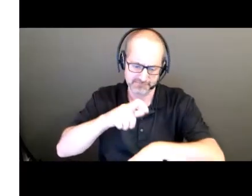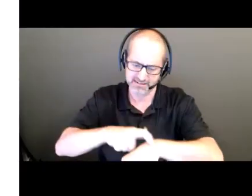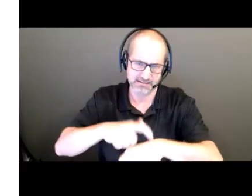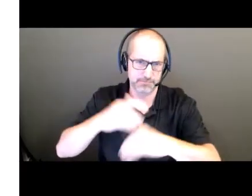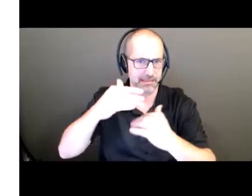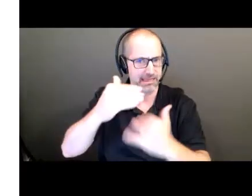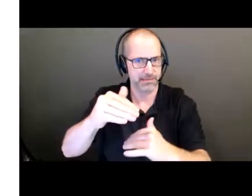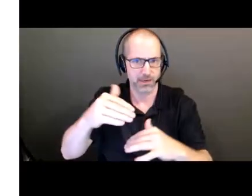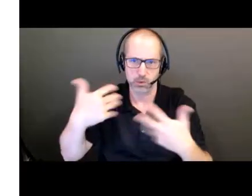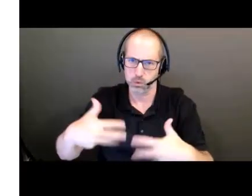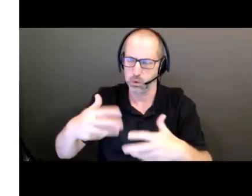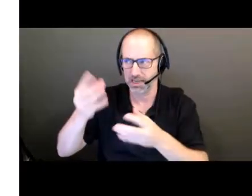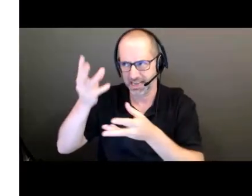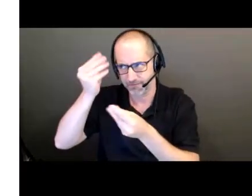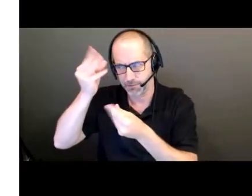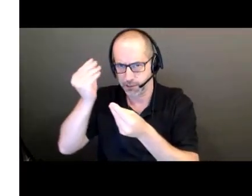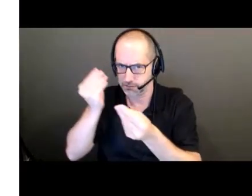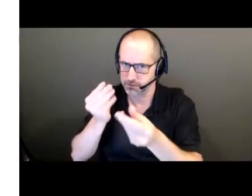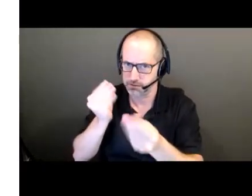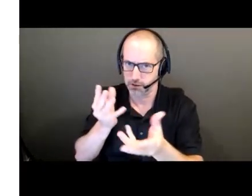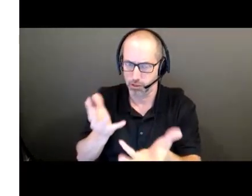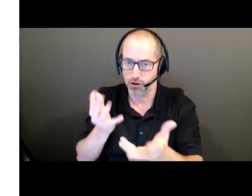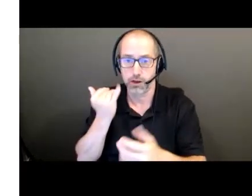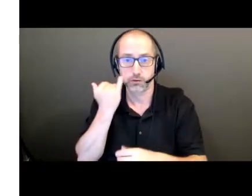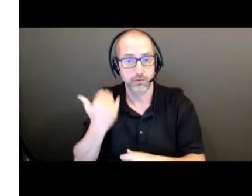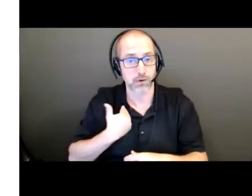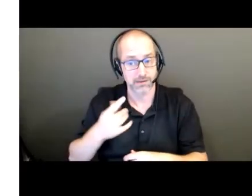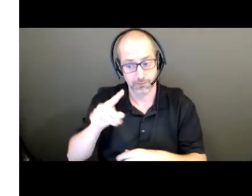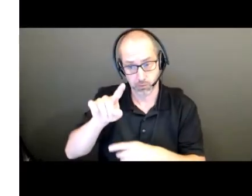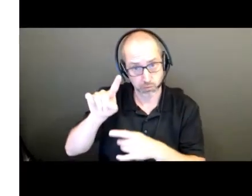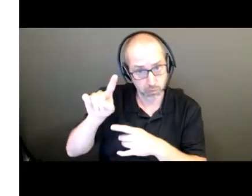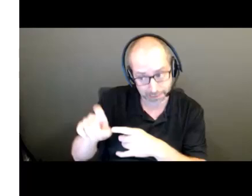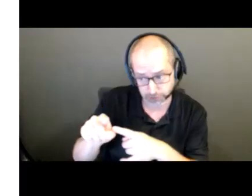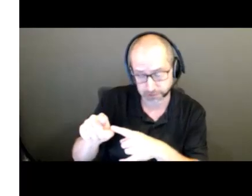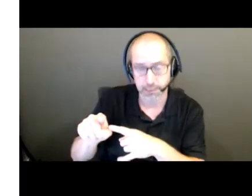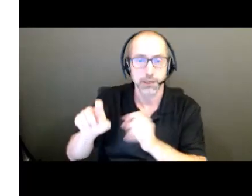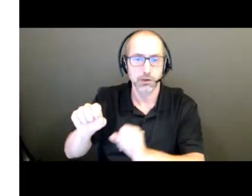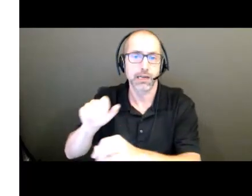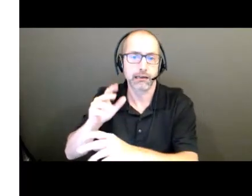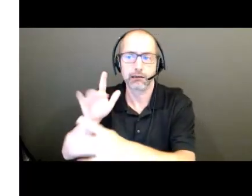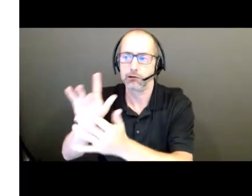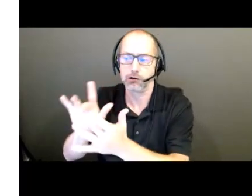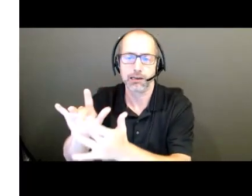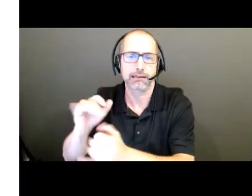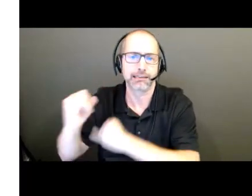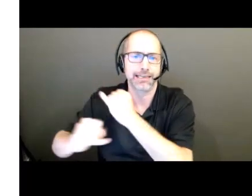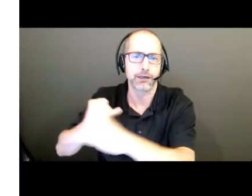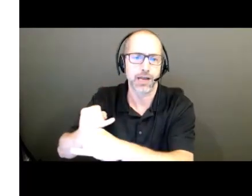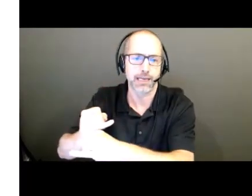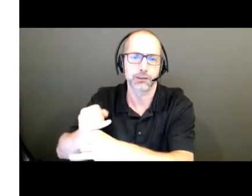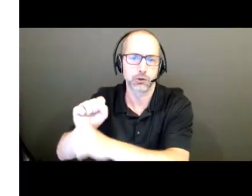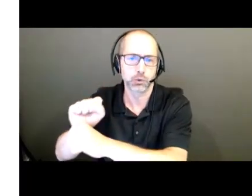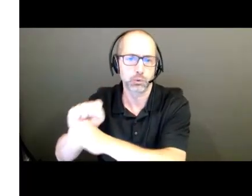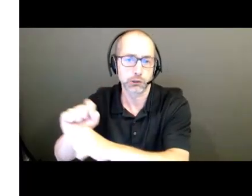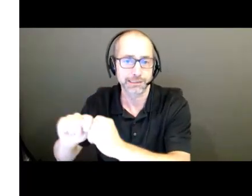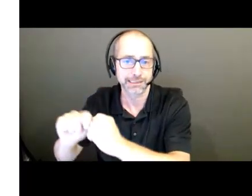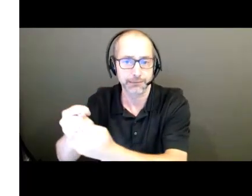If you do have questions, you are welcome to contact the International Residencies team by clicking the Help button in the updated portal.